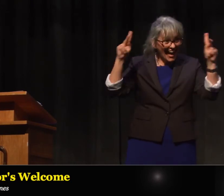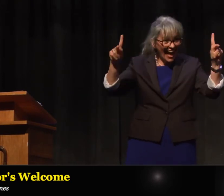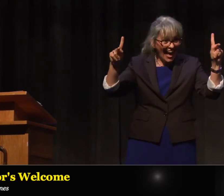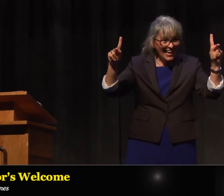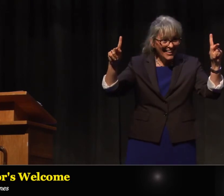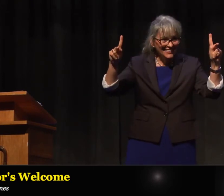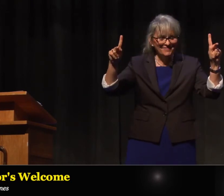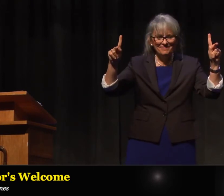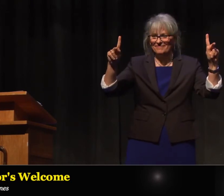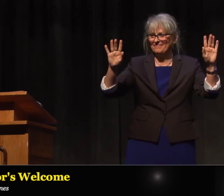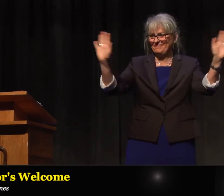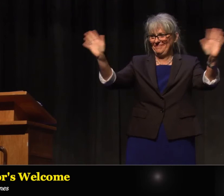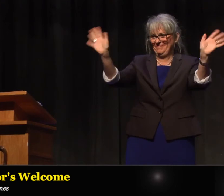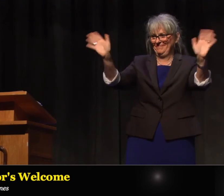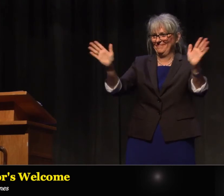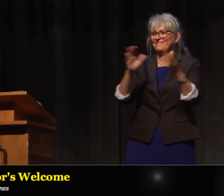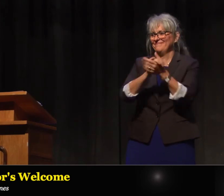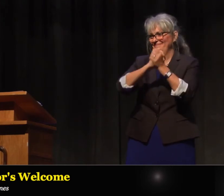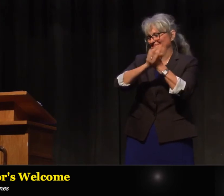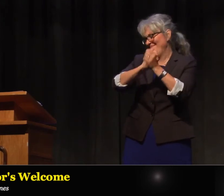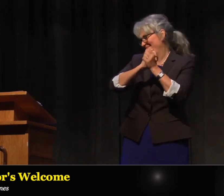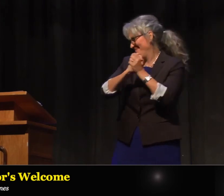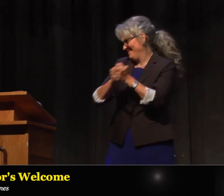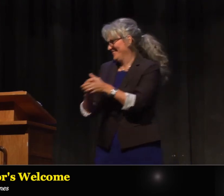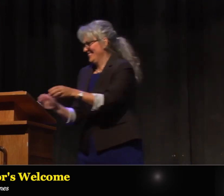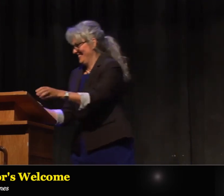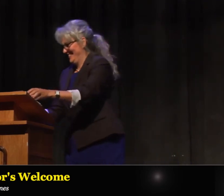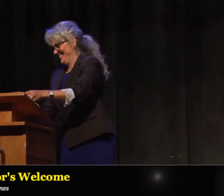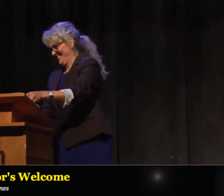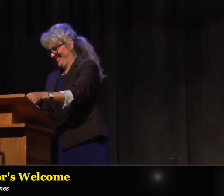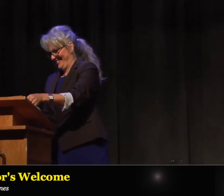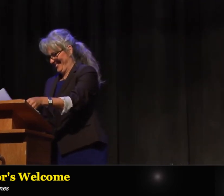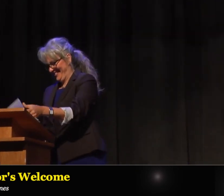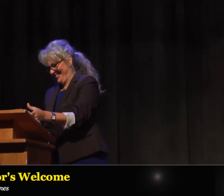Okay! Congratulations!